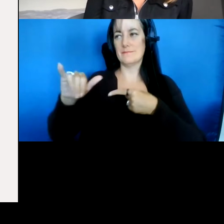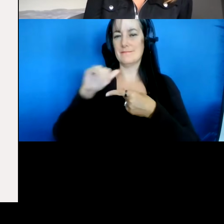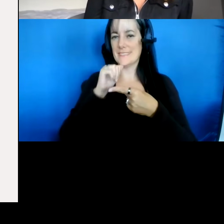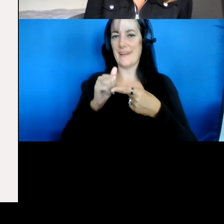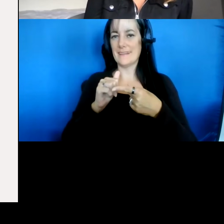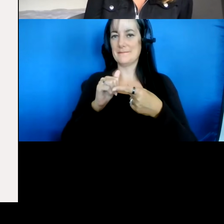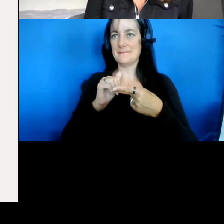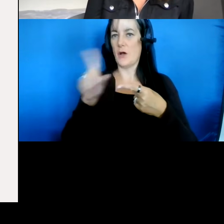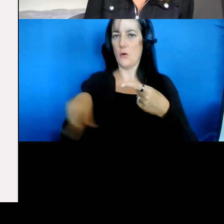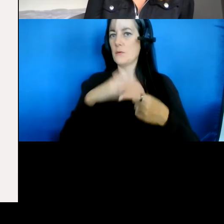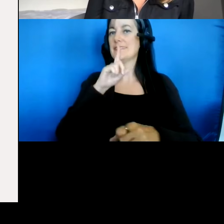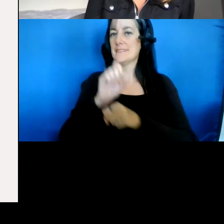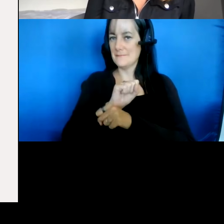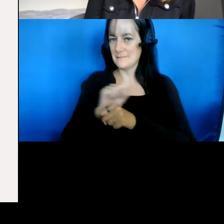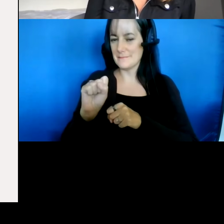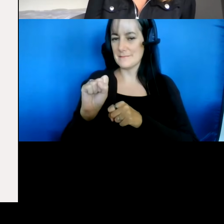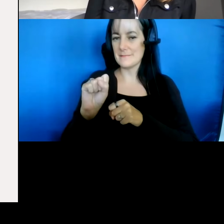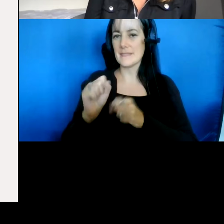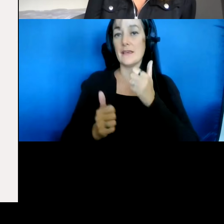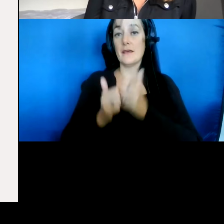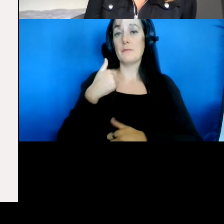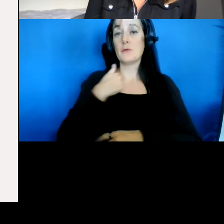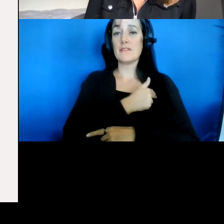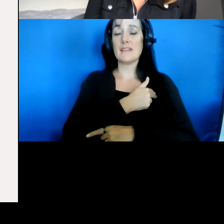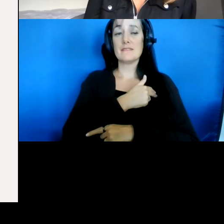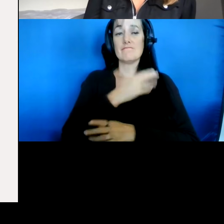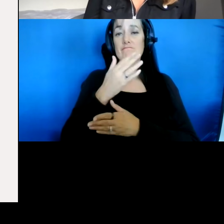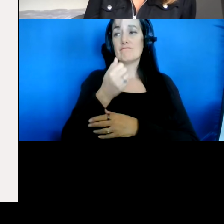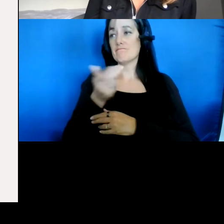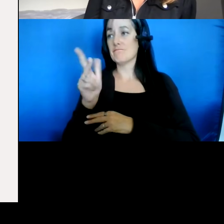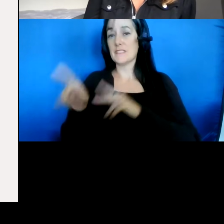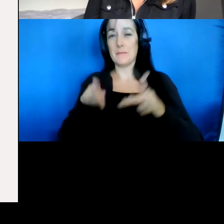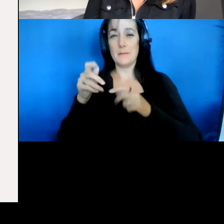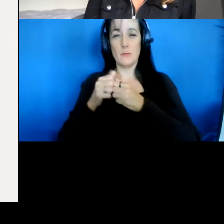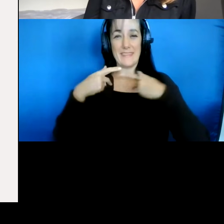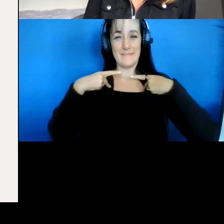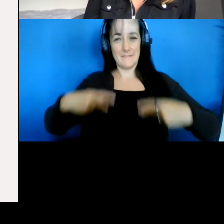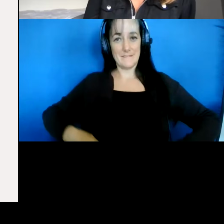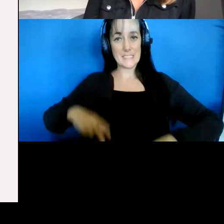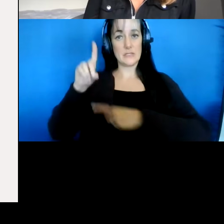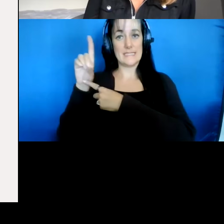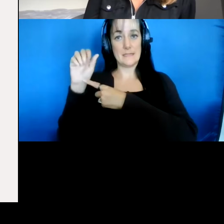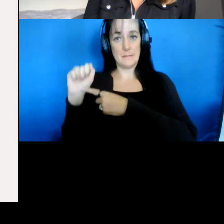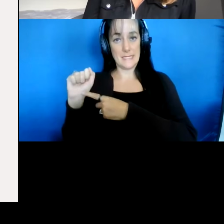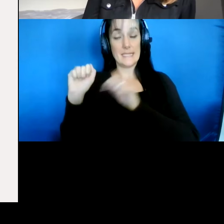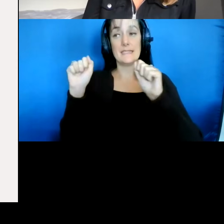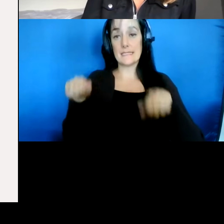including some people with physical disabilities have the potential to be a mouse user. I would